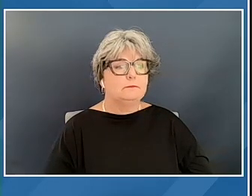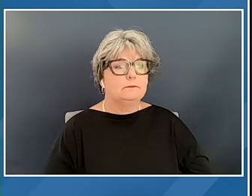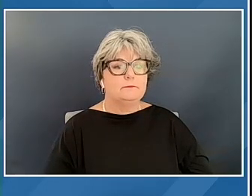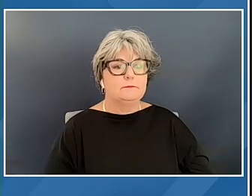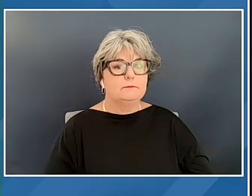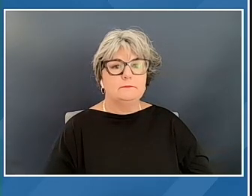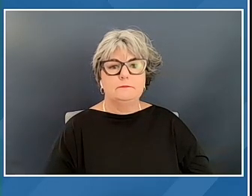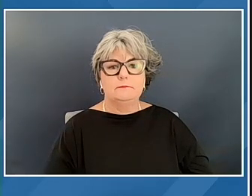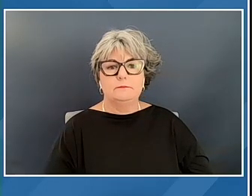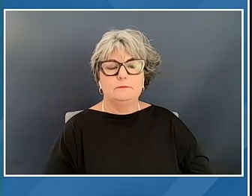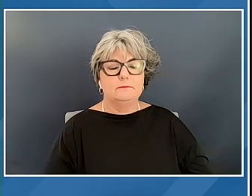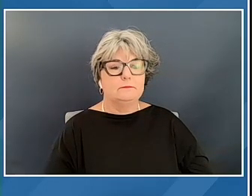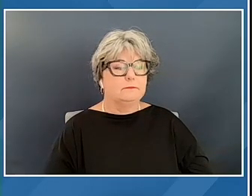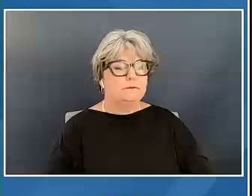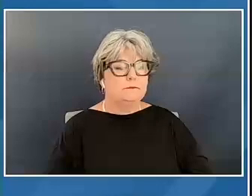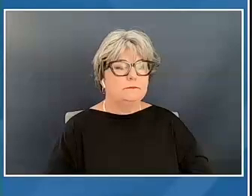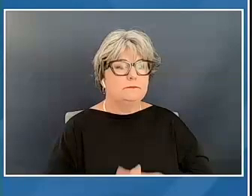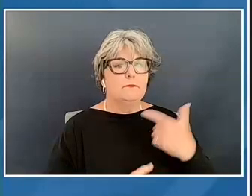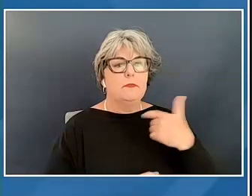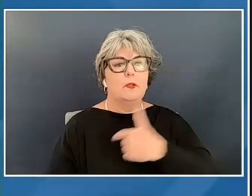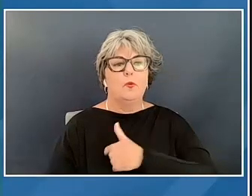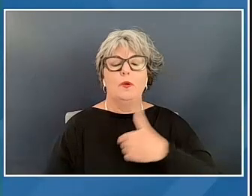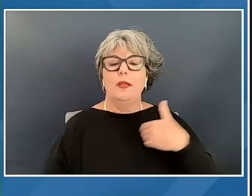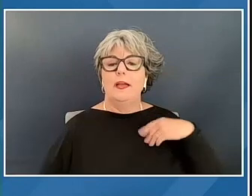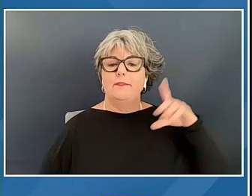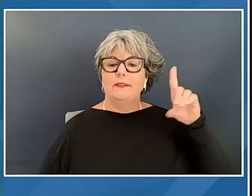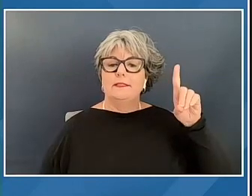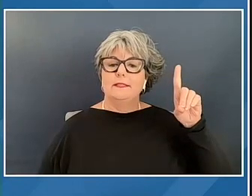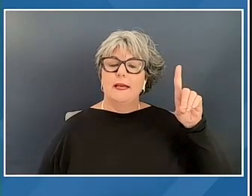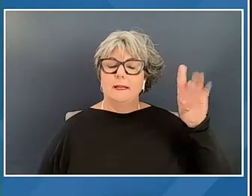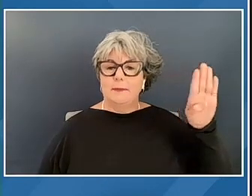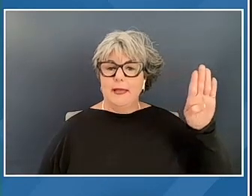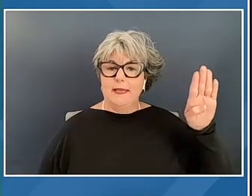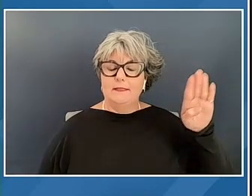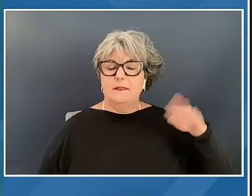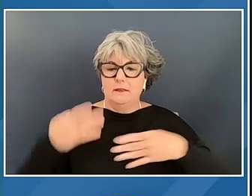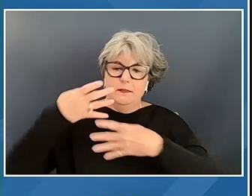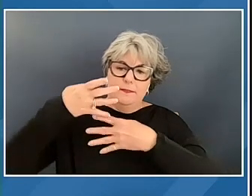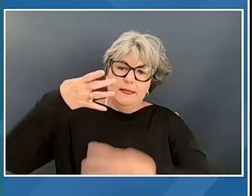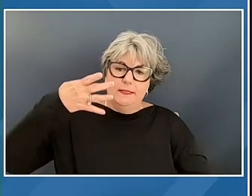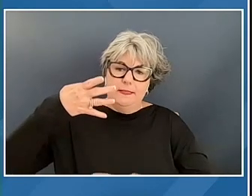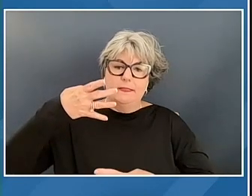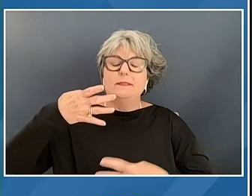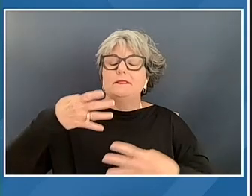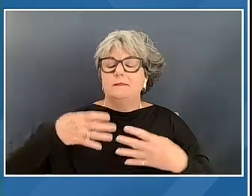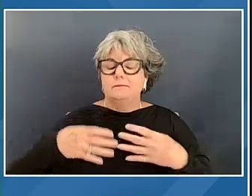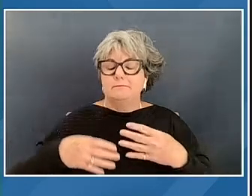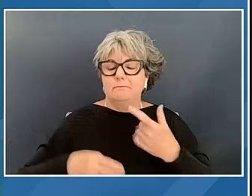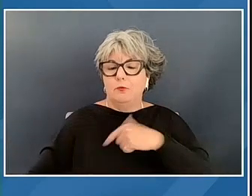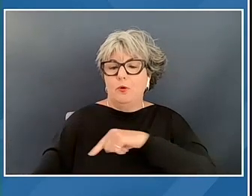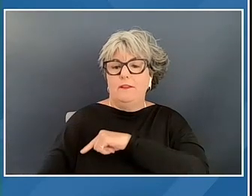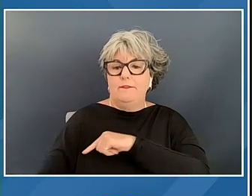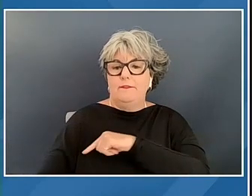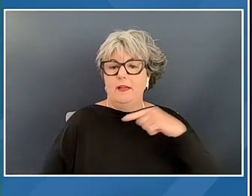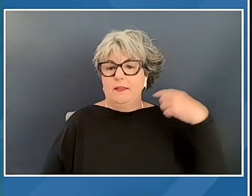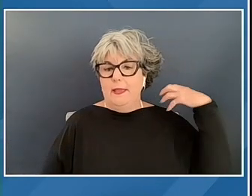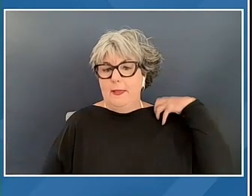We have a database on Studentaid.gov that lists eligible employers. When the Department identifies eligible